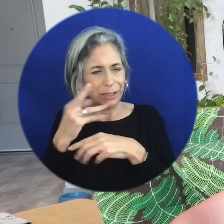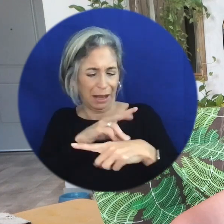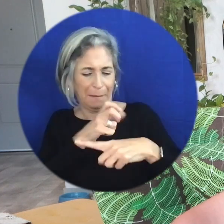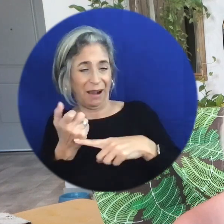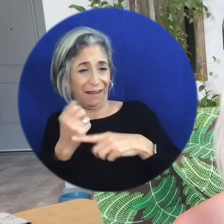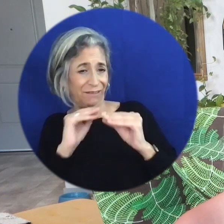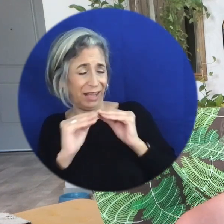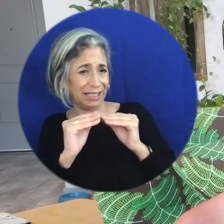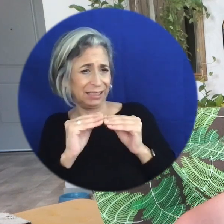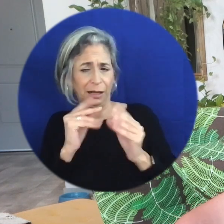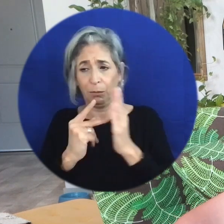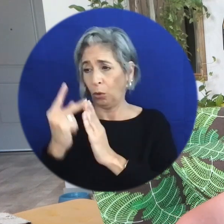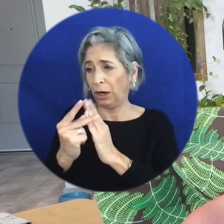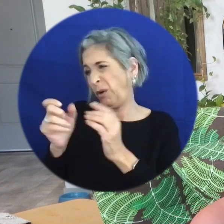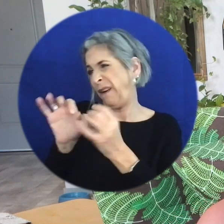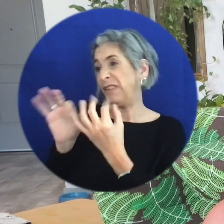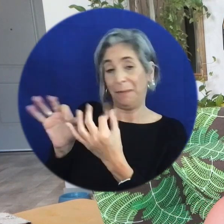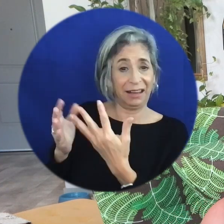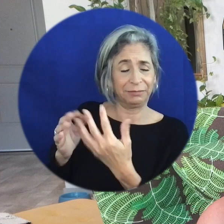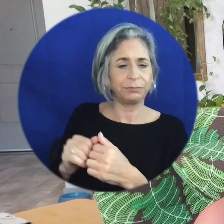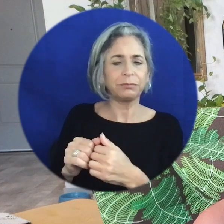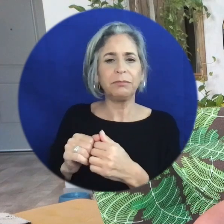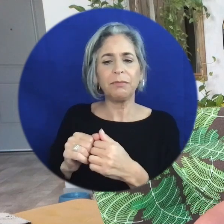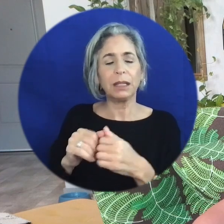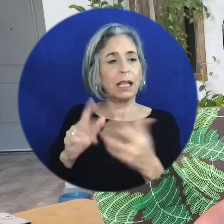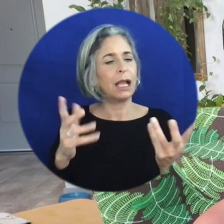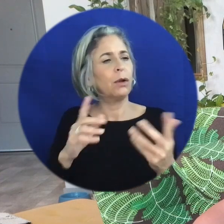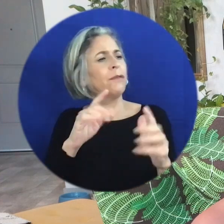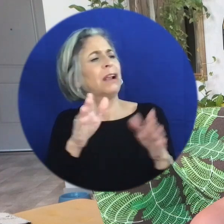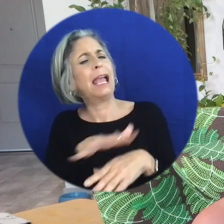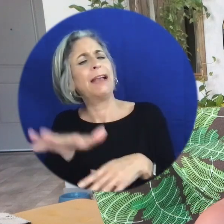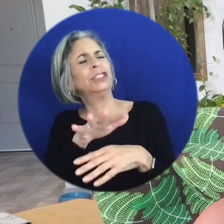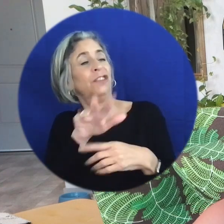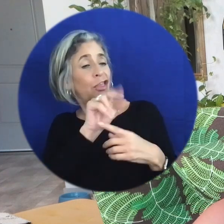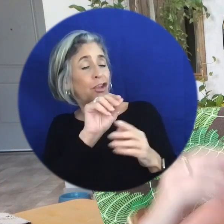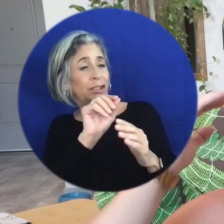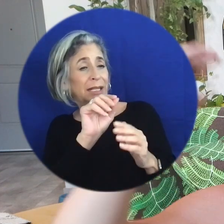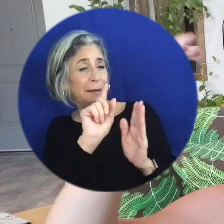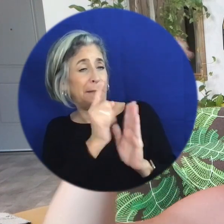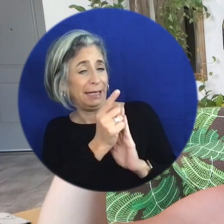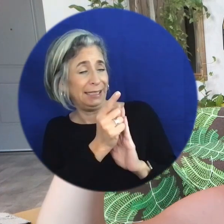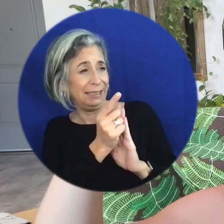such as bug fixes, pair programming, or feedback. Our builds went from an average of 30 minutes